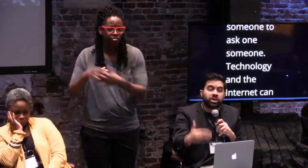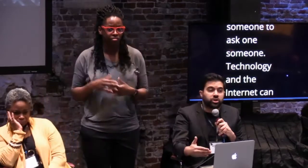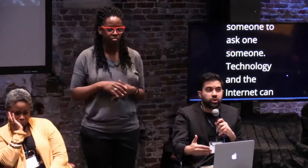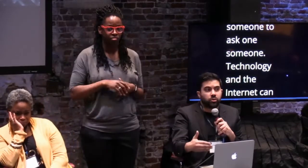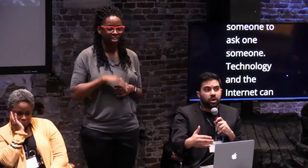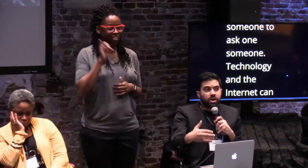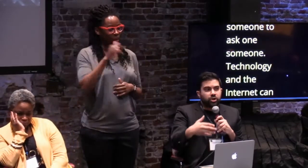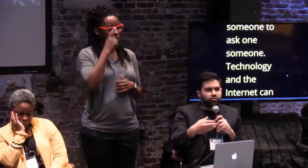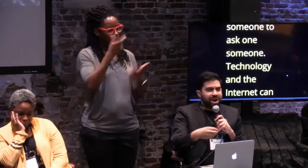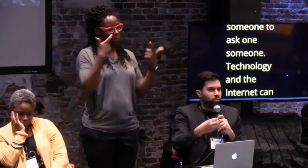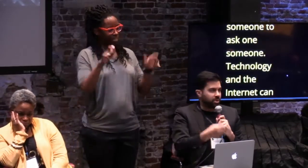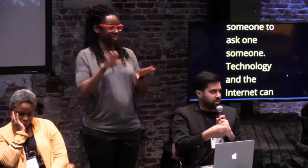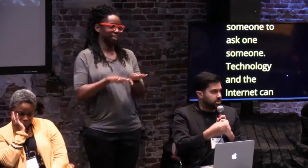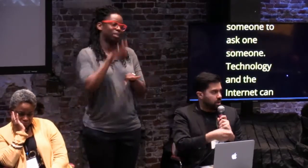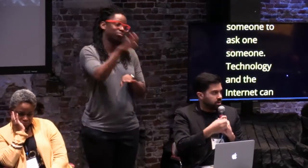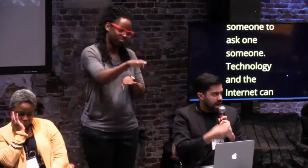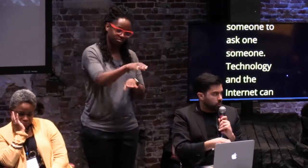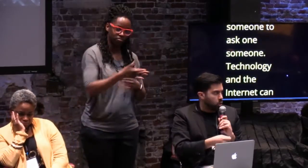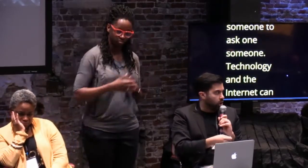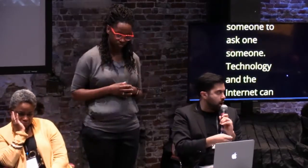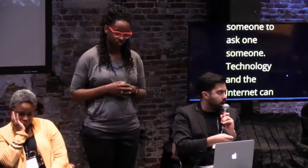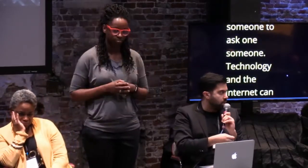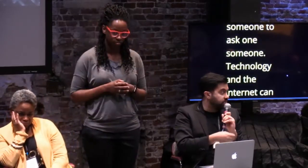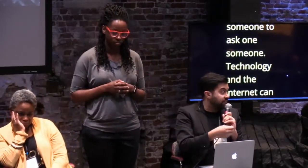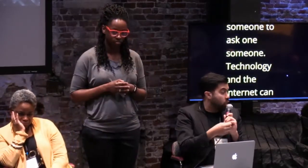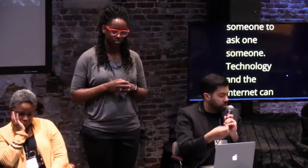that we can do to create a really solid network of deaf artists.